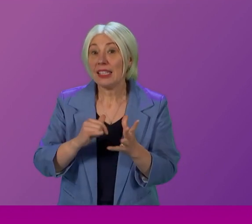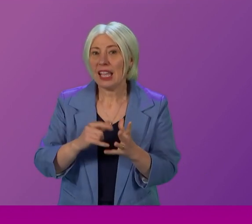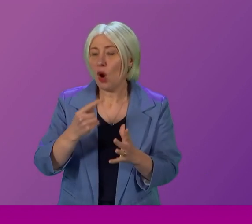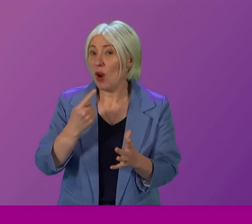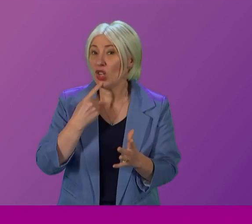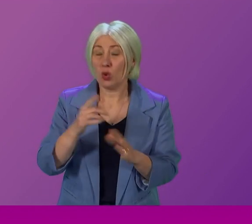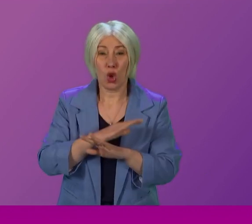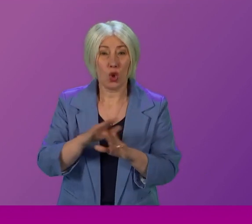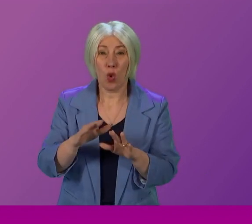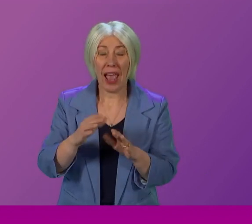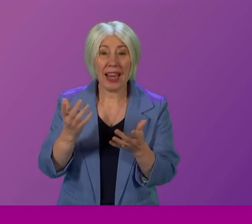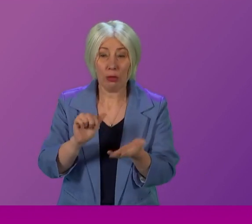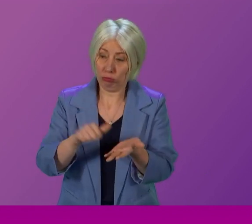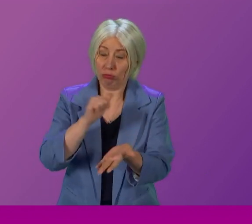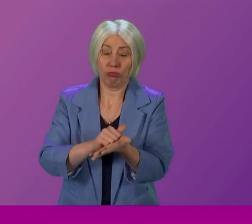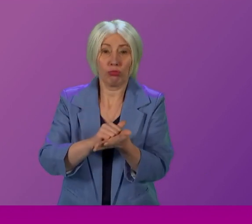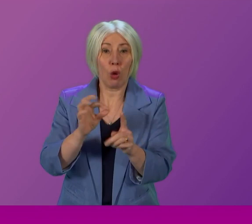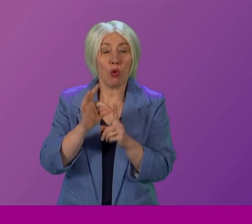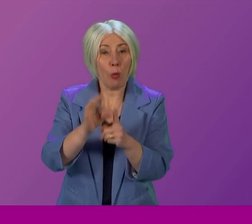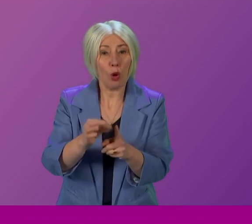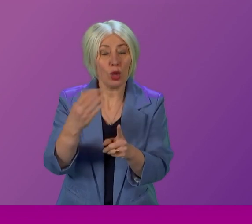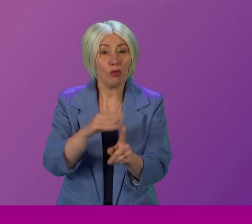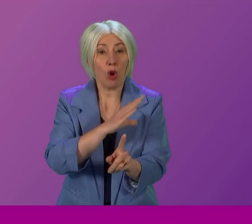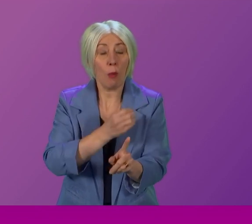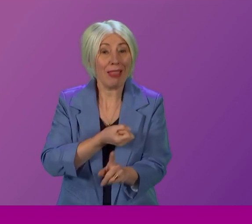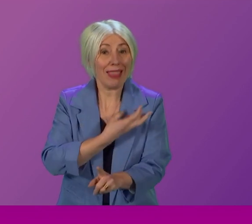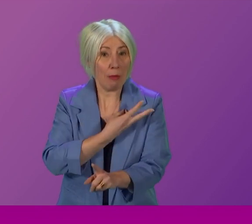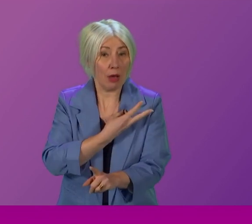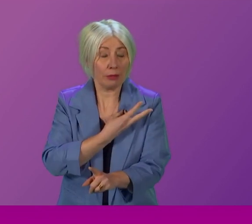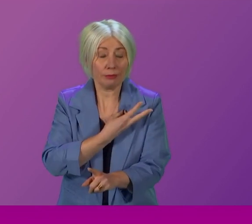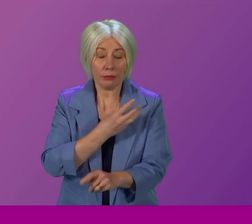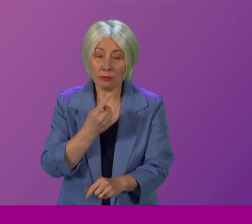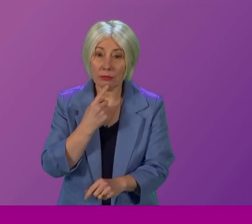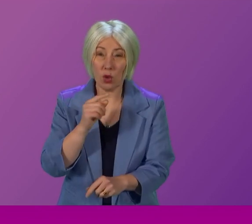any credible proposals from Labour in the first part of that question.